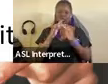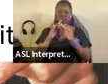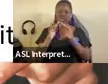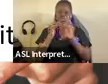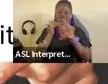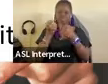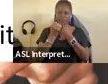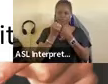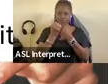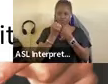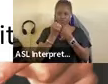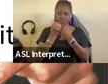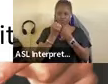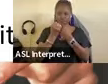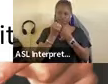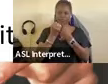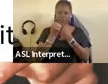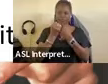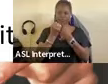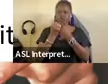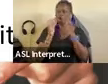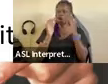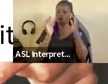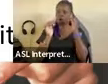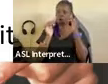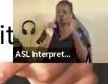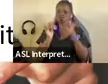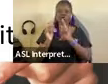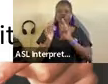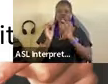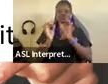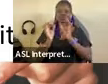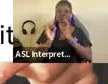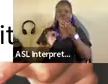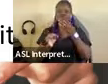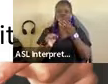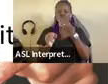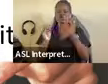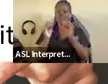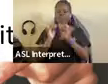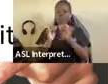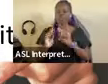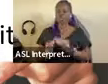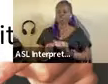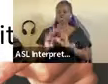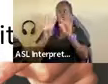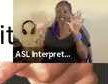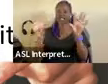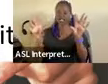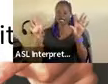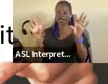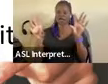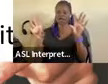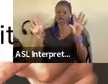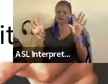clarity as we close our books on the fiscal year, which ends June 30. We'll have about 45 days to collect